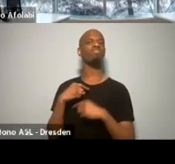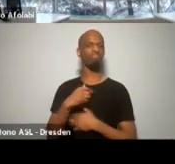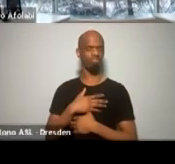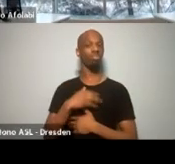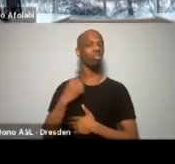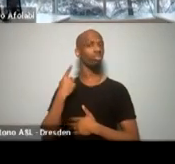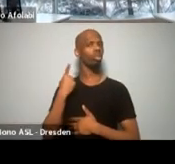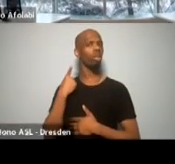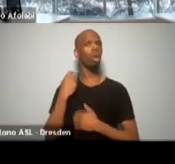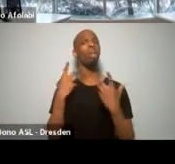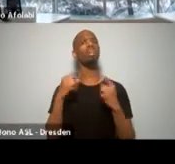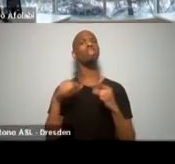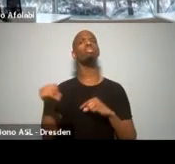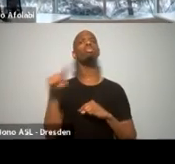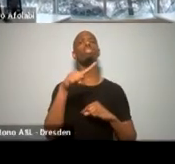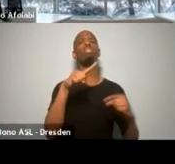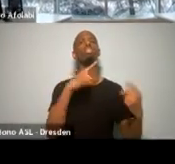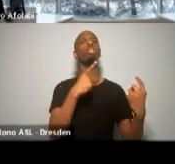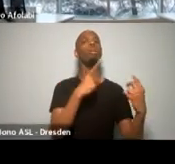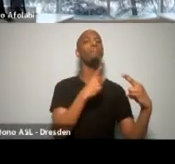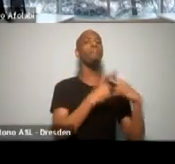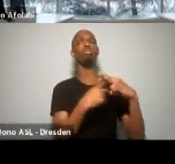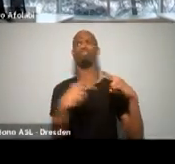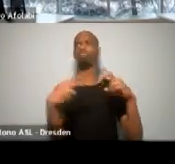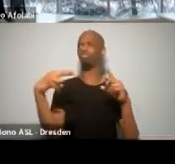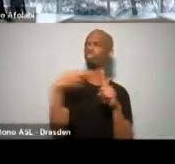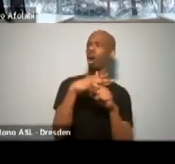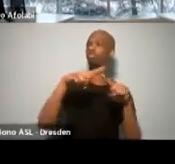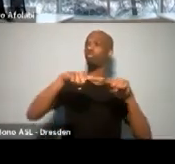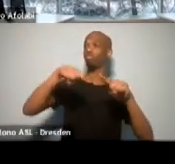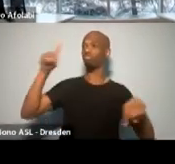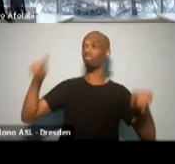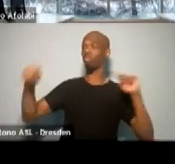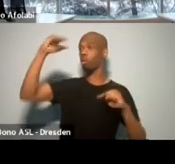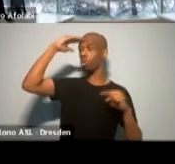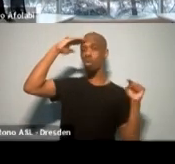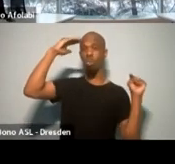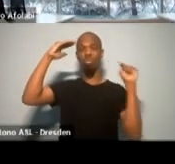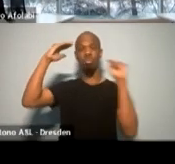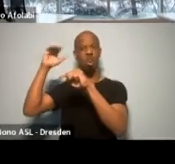in the world, in time zones that are far different from ours in Saskatchewan,